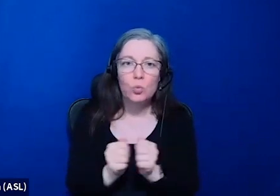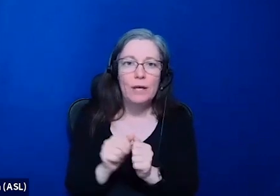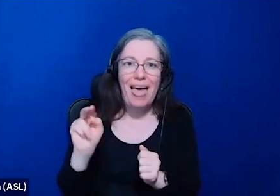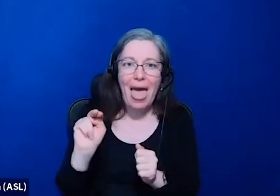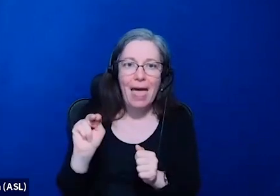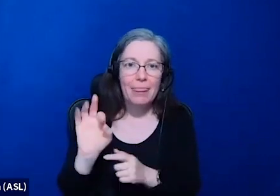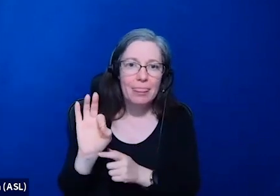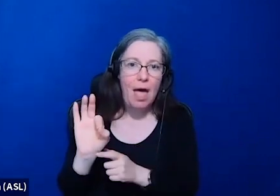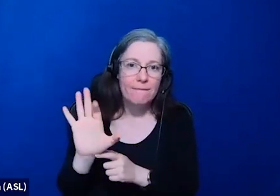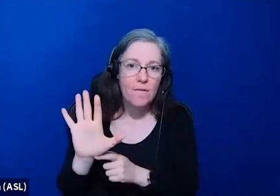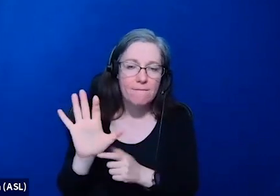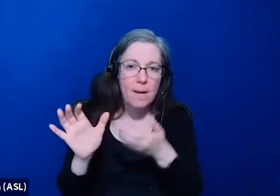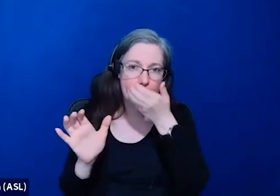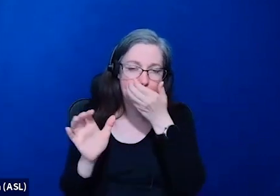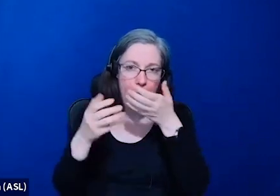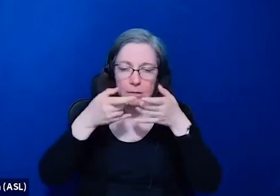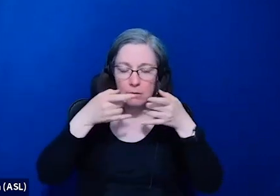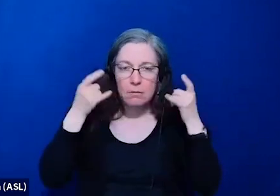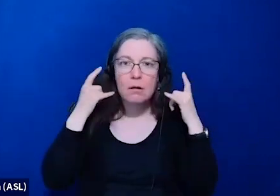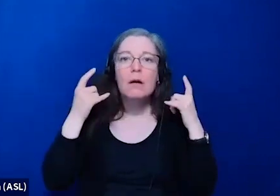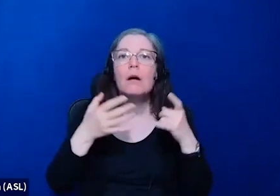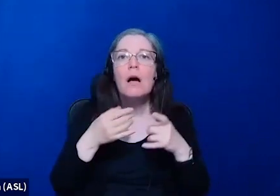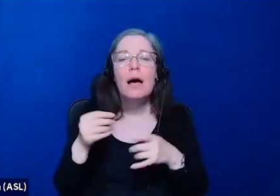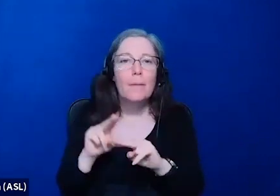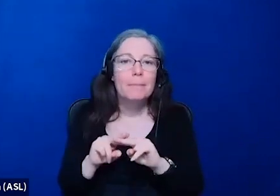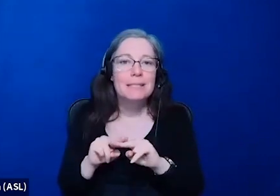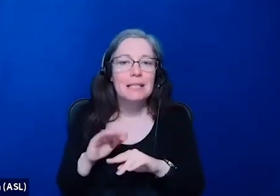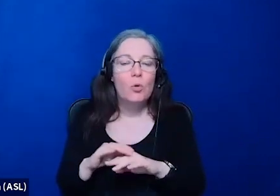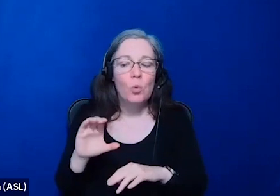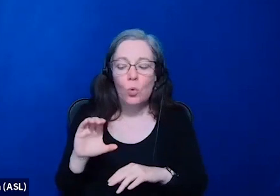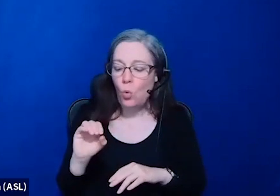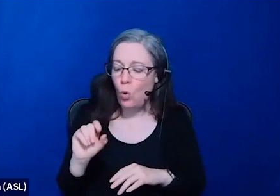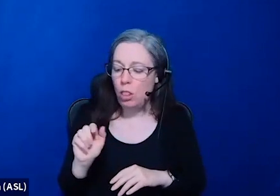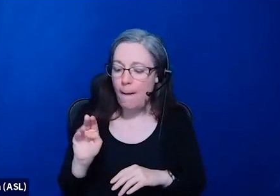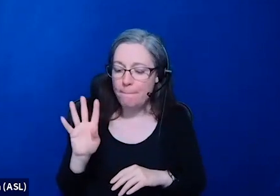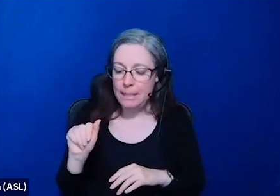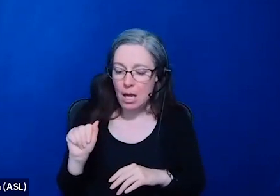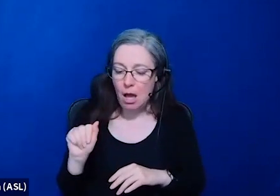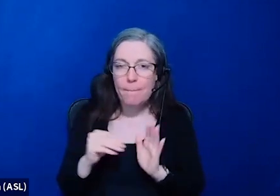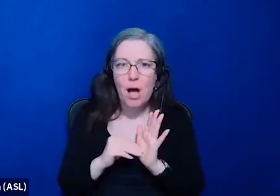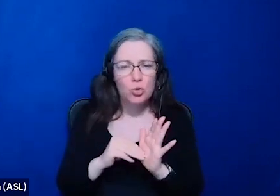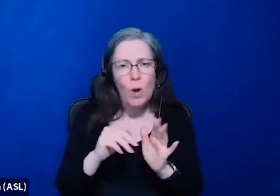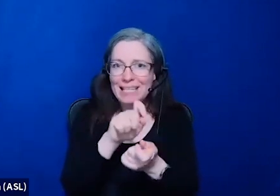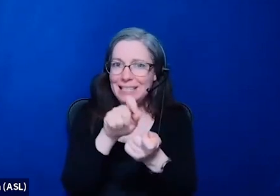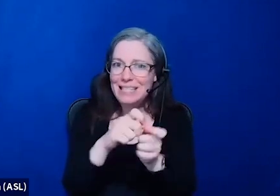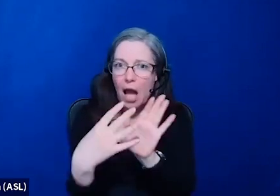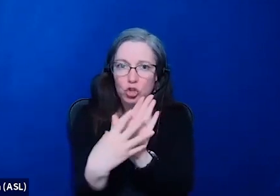I'm sitting in the Colombia module of the-- It's an exact replica of one of the modules of the space station,